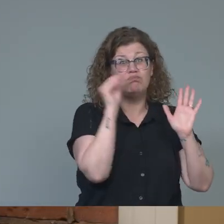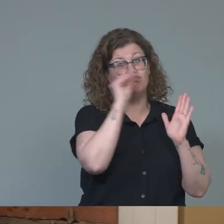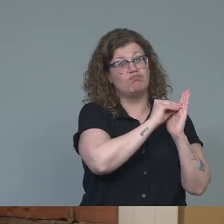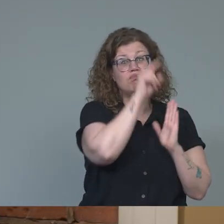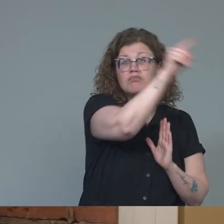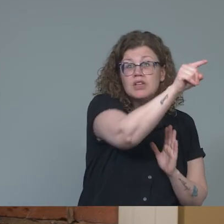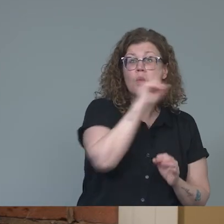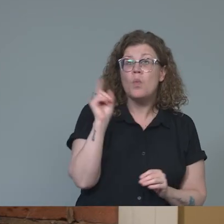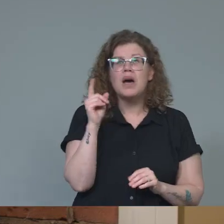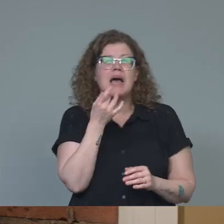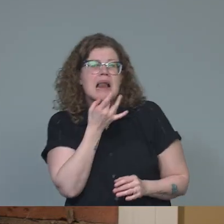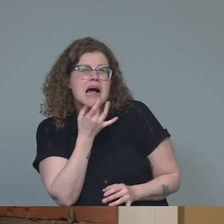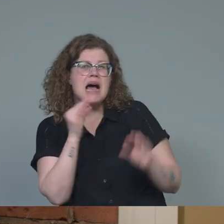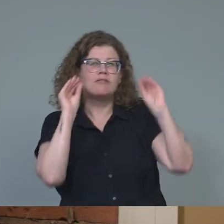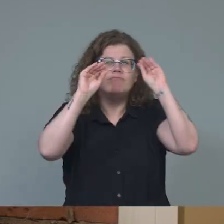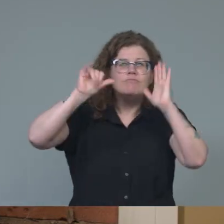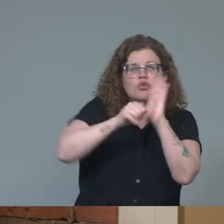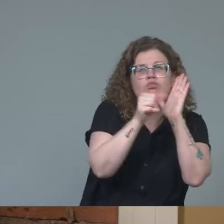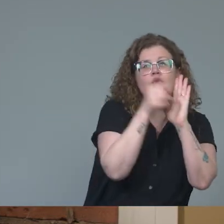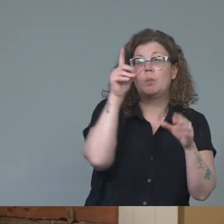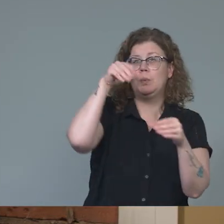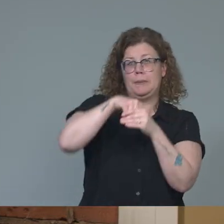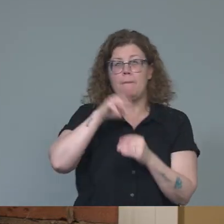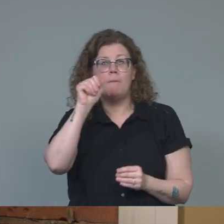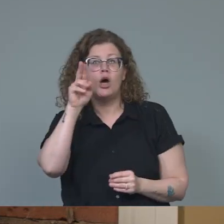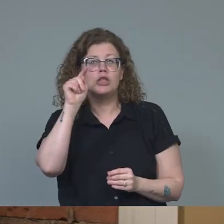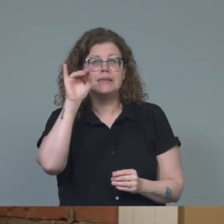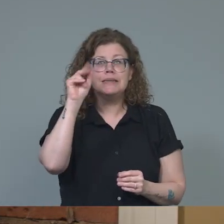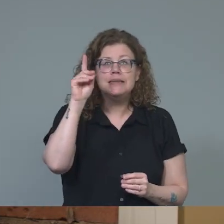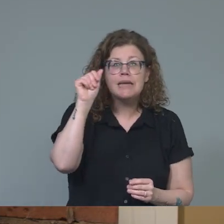really beautifully. So he actually went into the public, had them draw these elements that